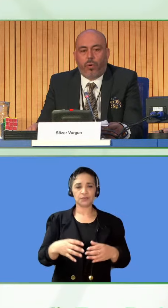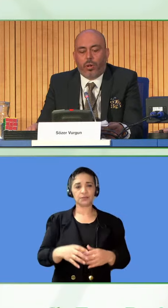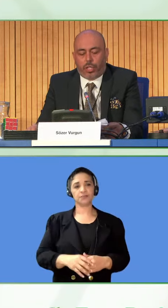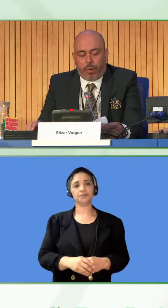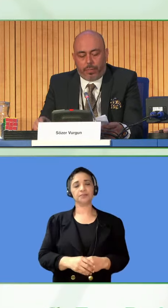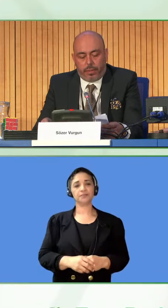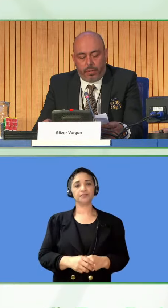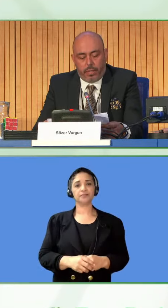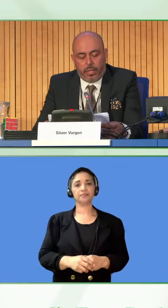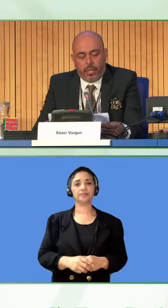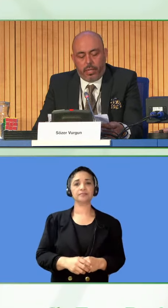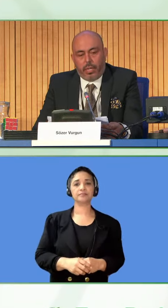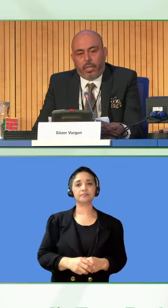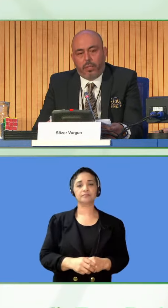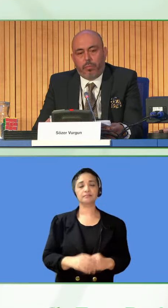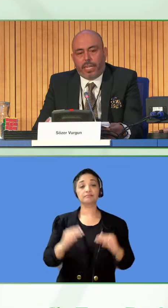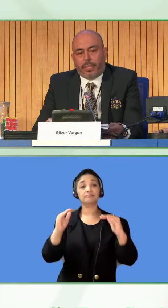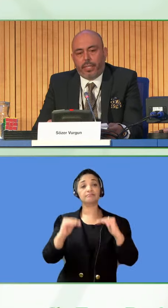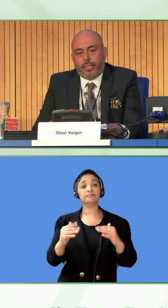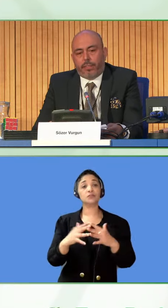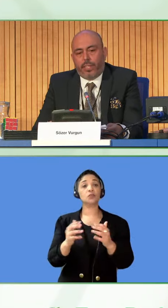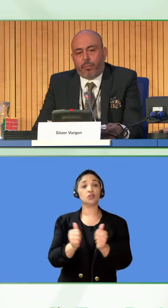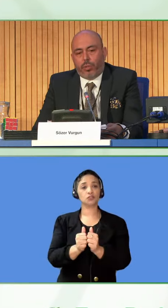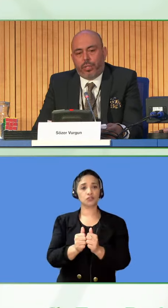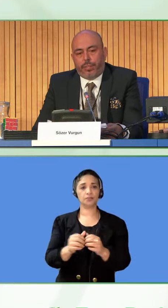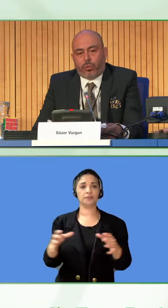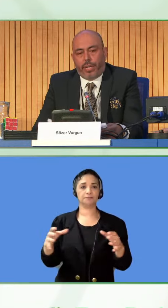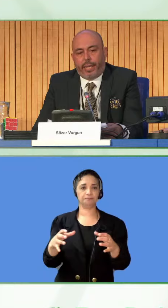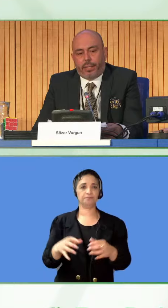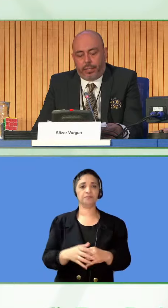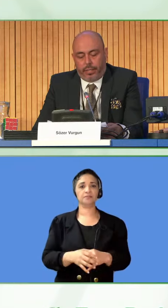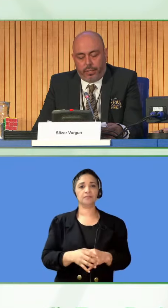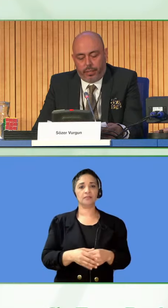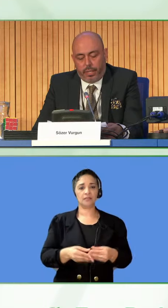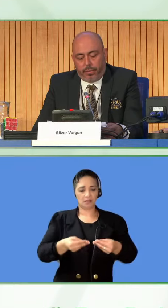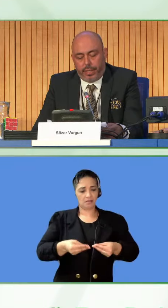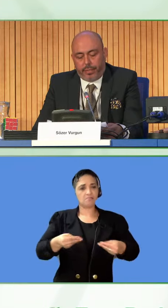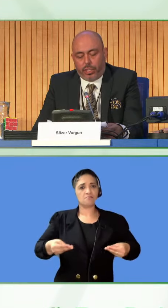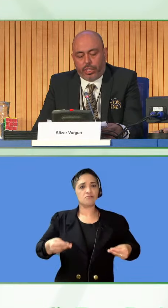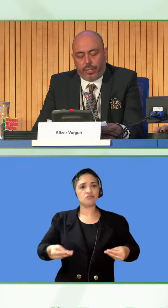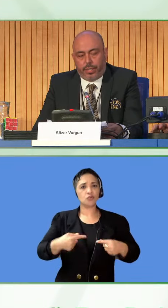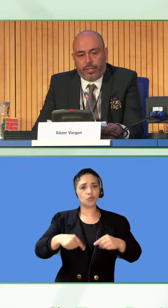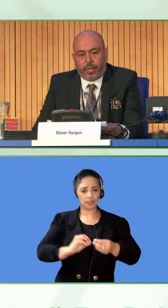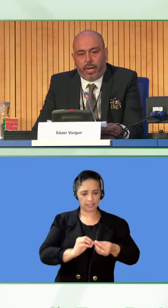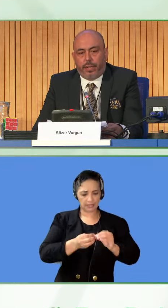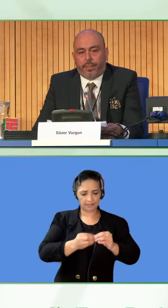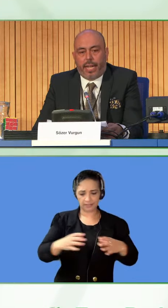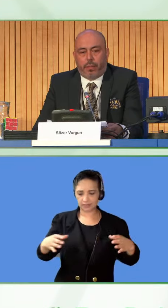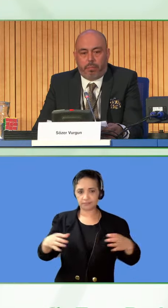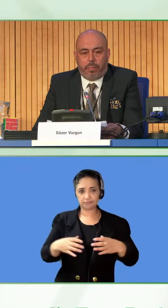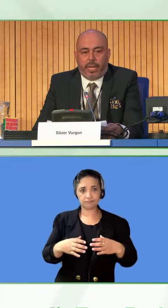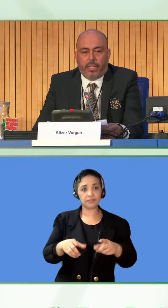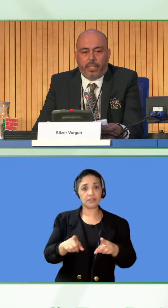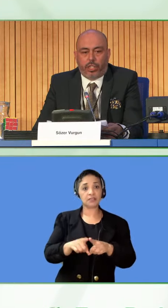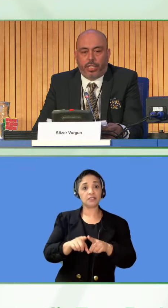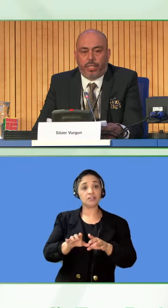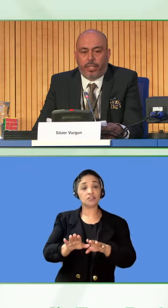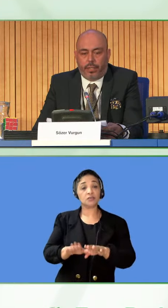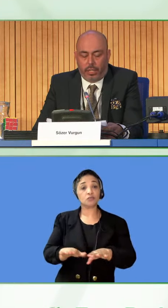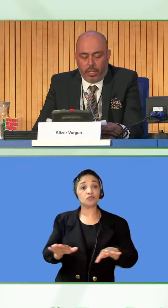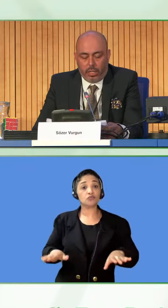Workshops, the materials we produce together with the children, they are sent by the children